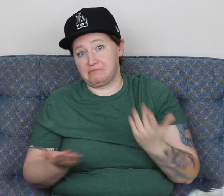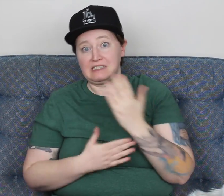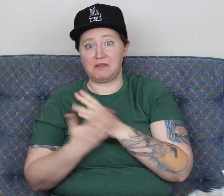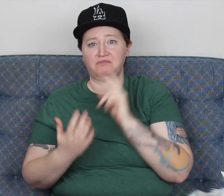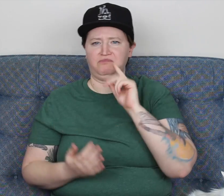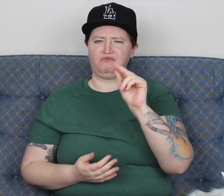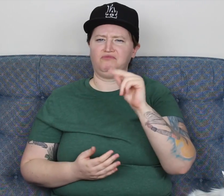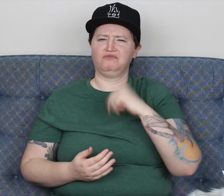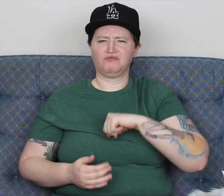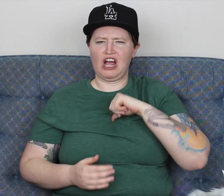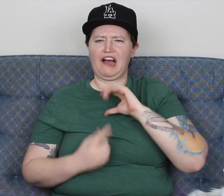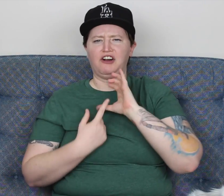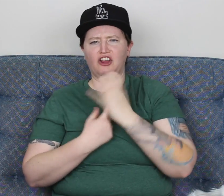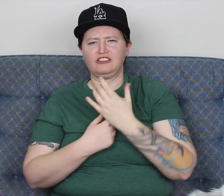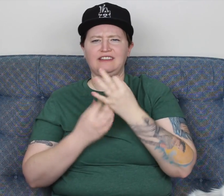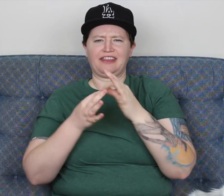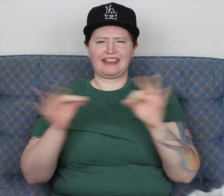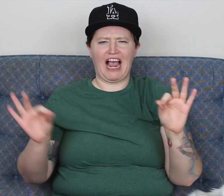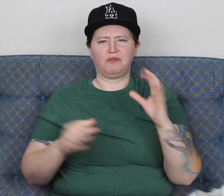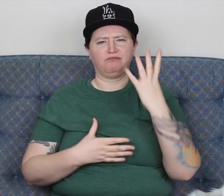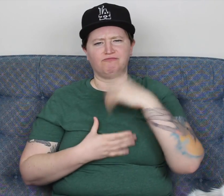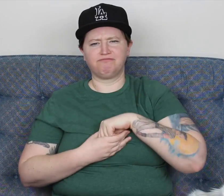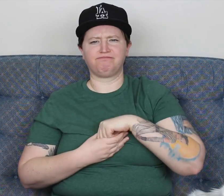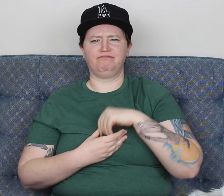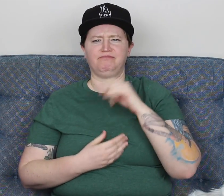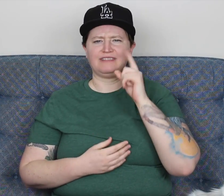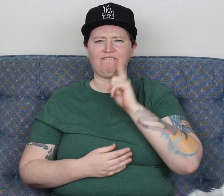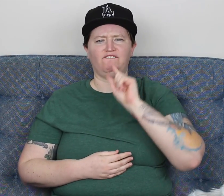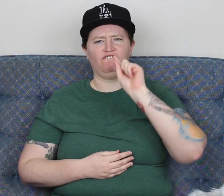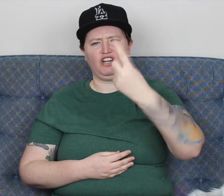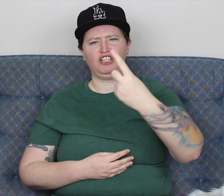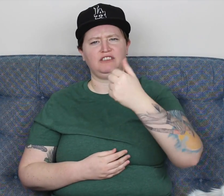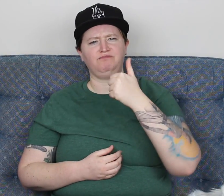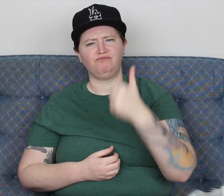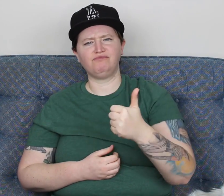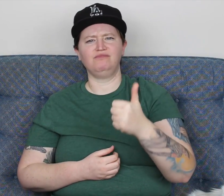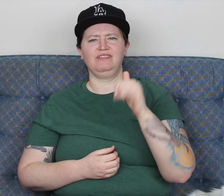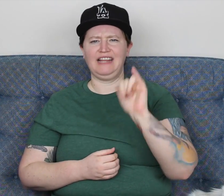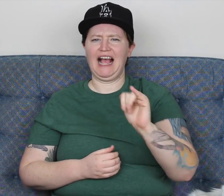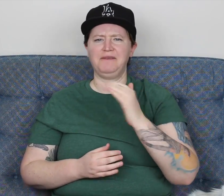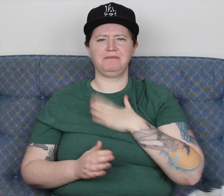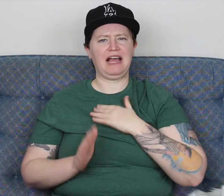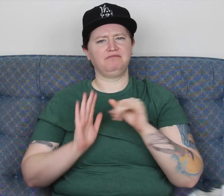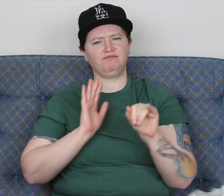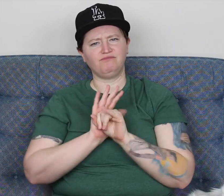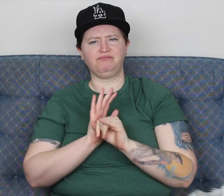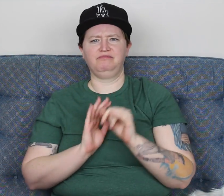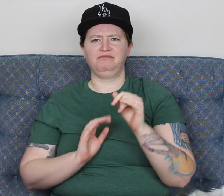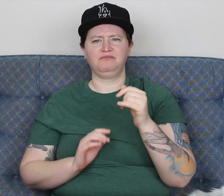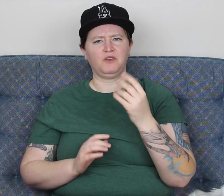That's some people's opinion. Others people say "No I have pride in my culture, in my language and being Deaf is my first identity.